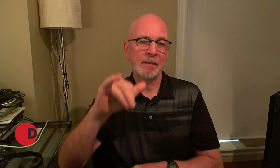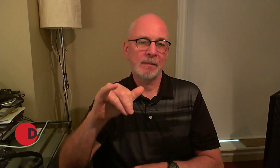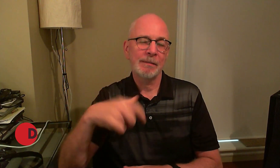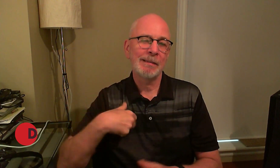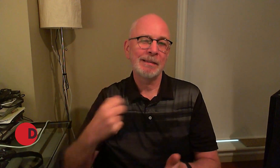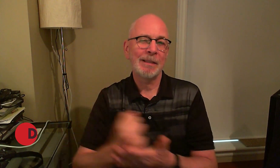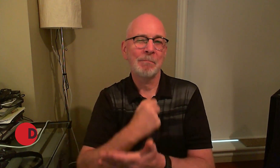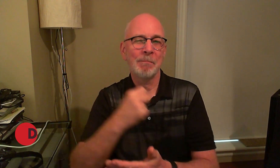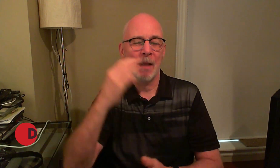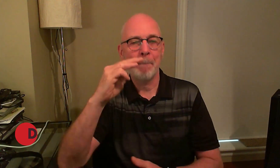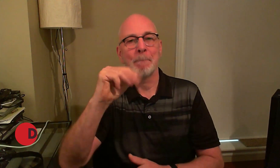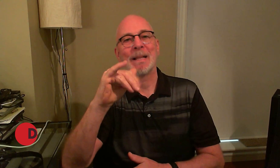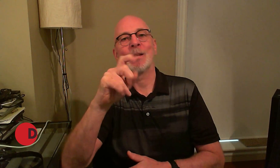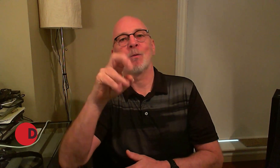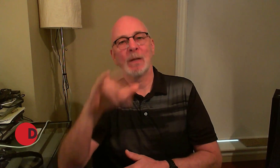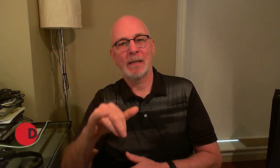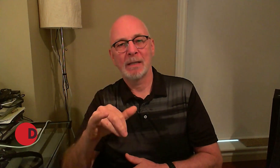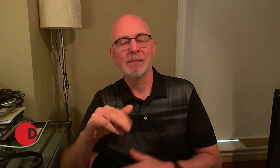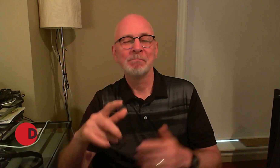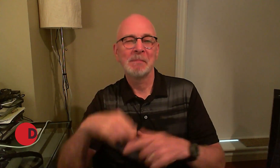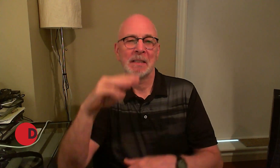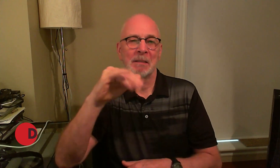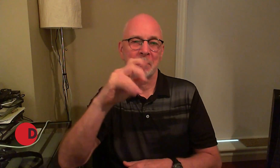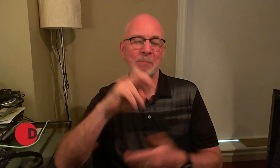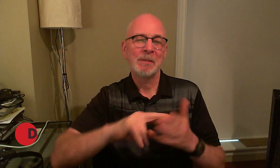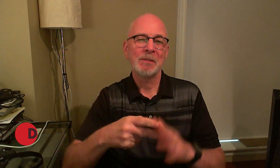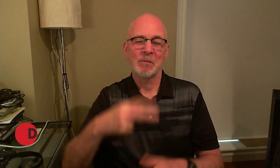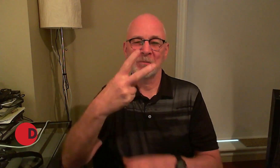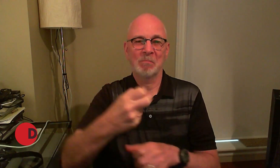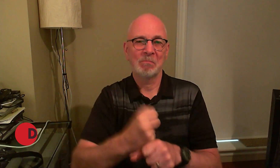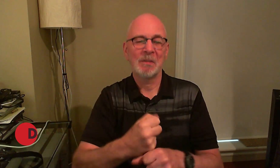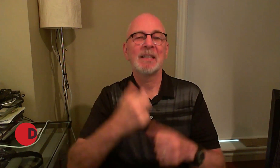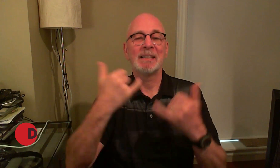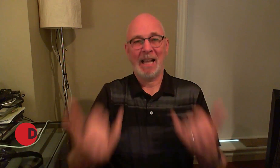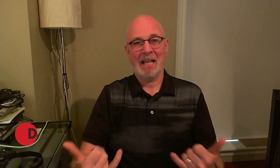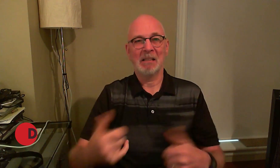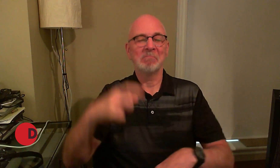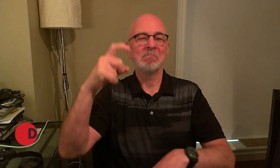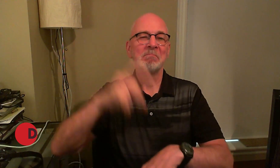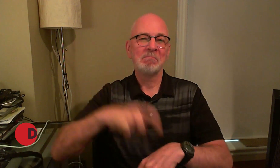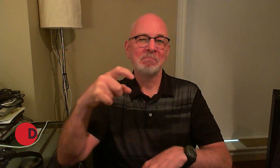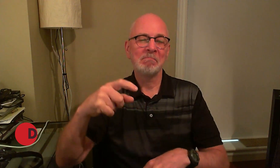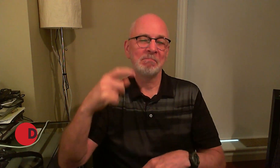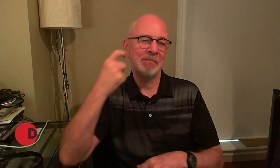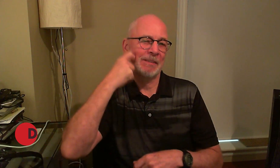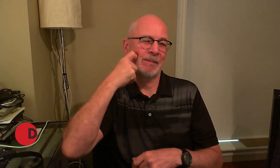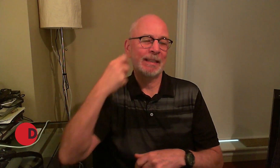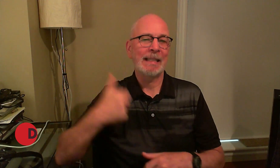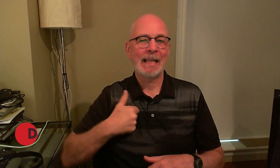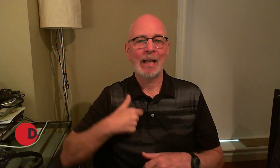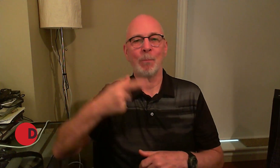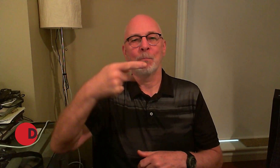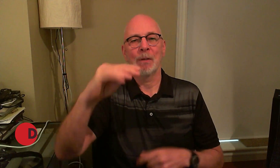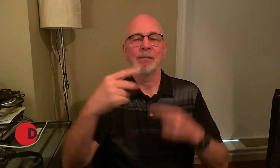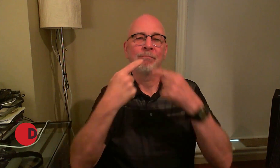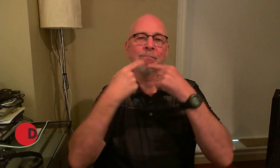Minority meaning two years. Now it is time and the Canadian government has